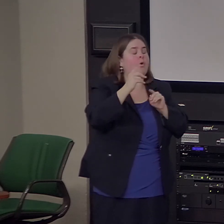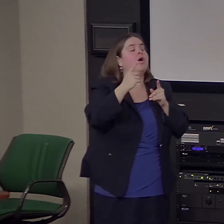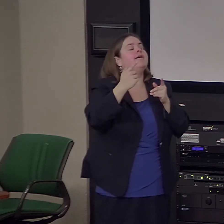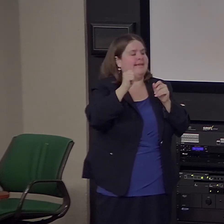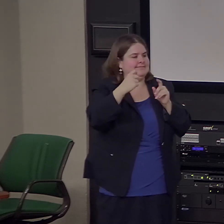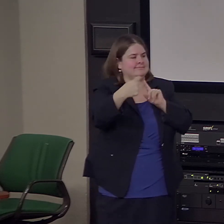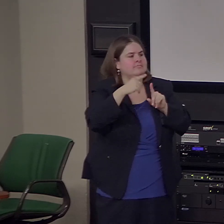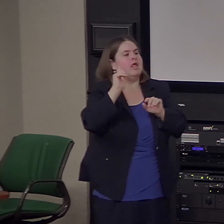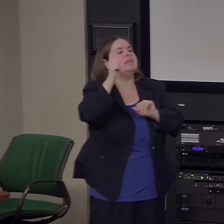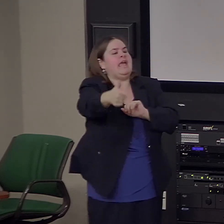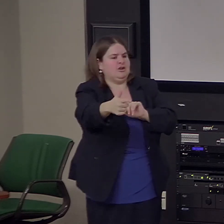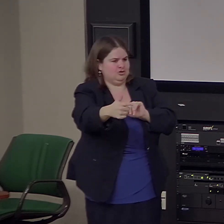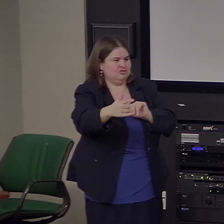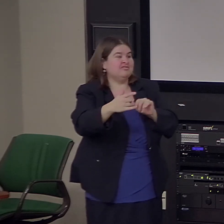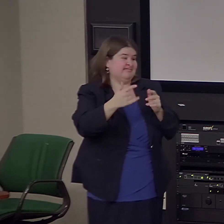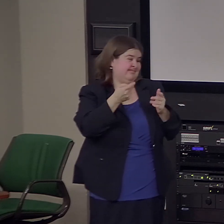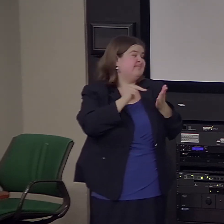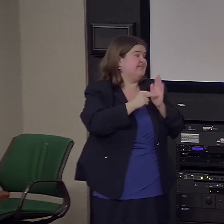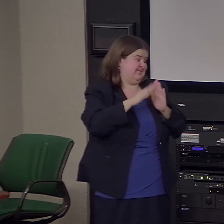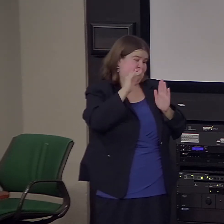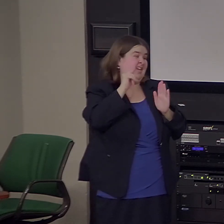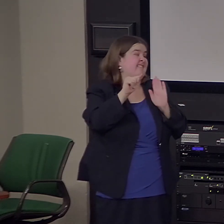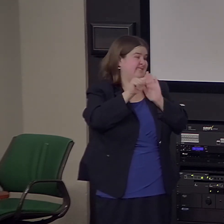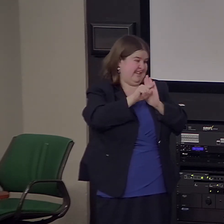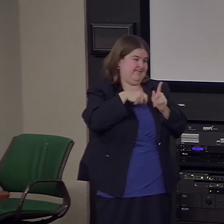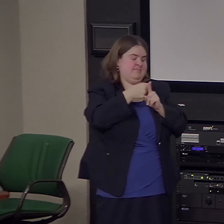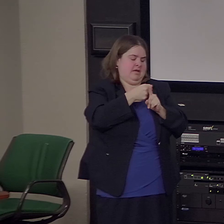it will have cascading effects downstream.